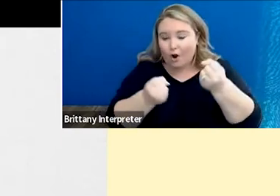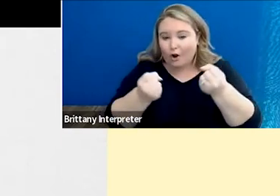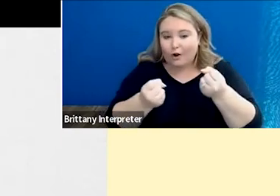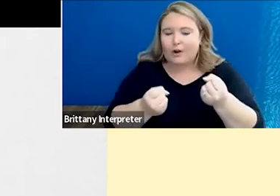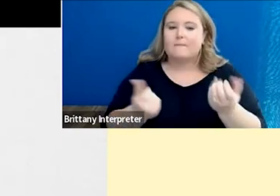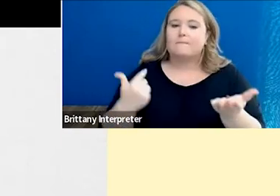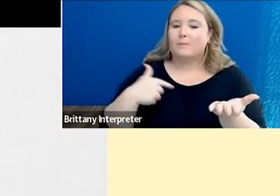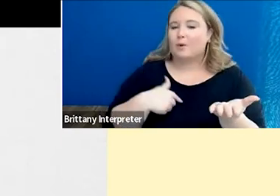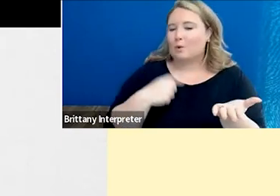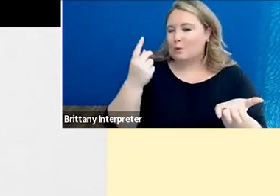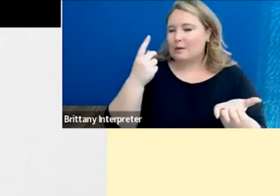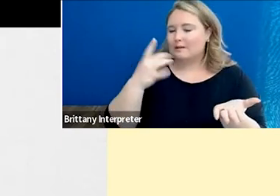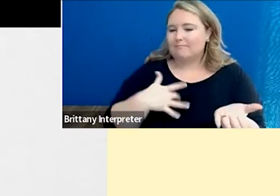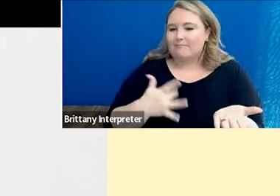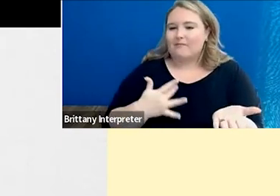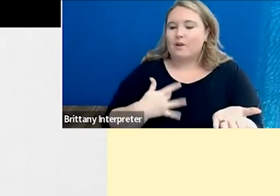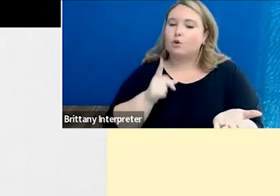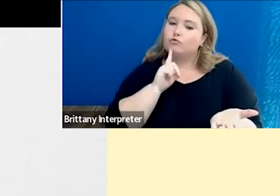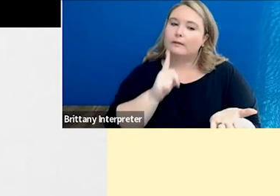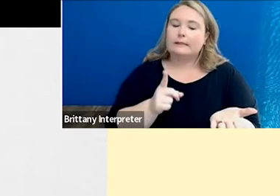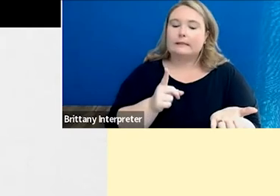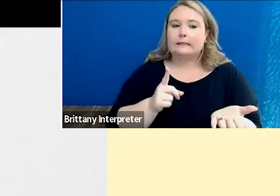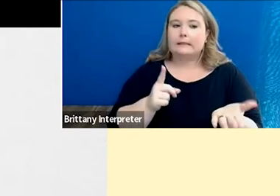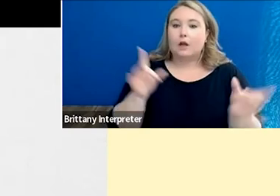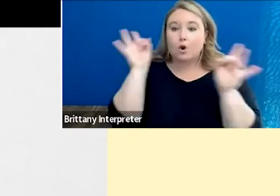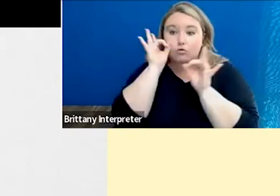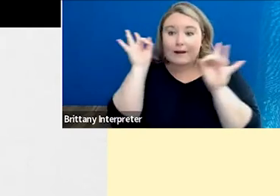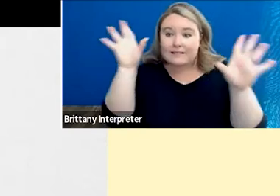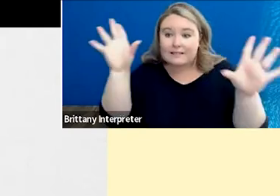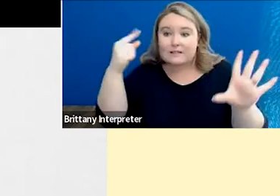a crisis of protections for renters and our families